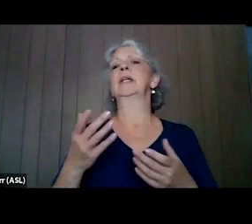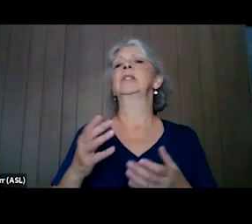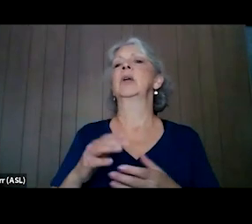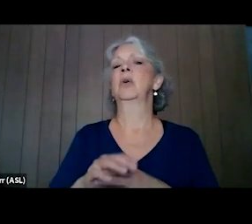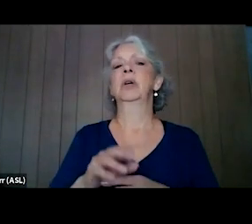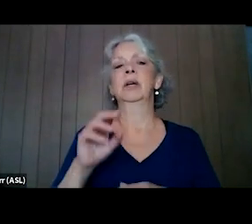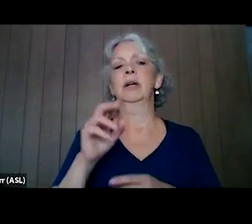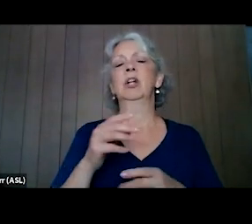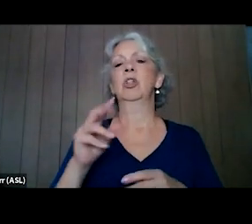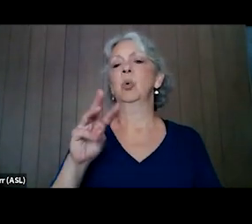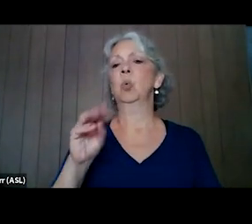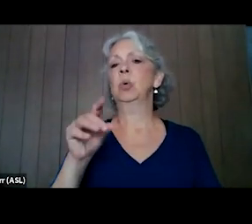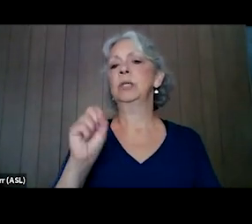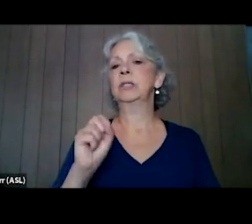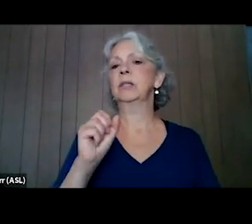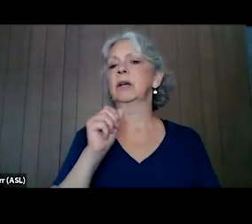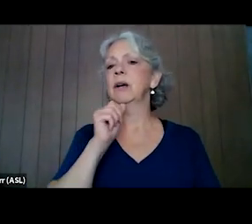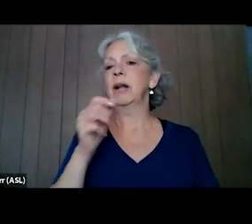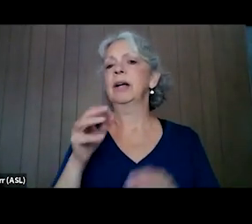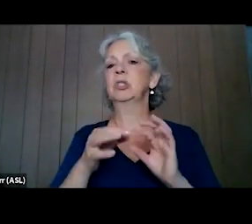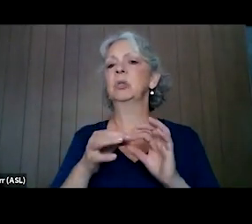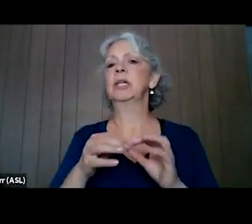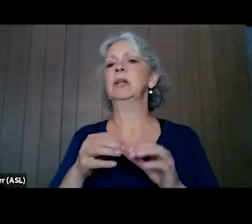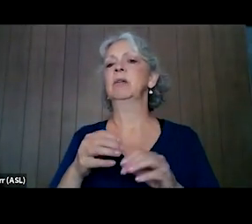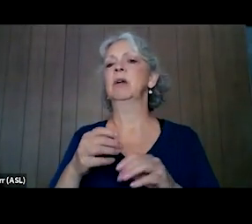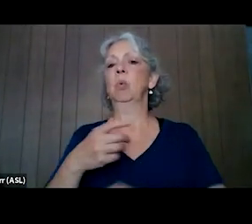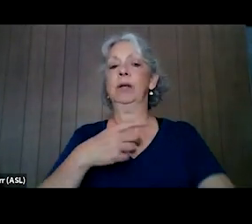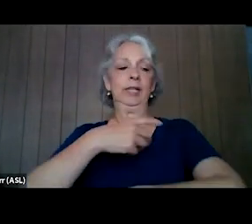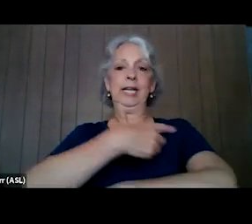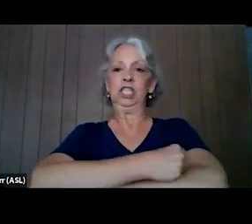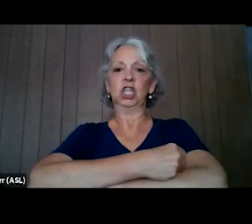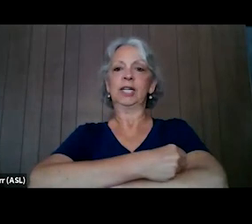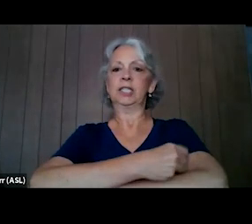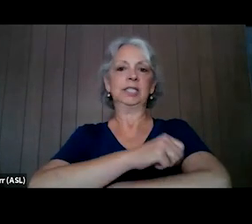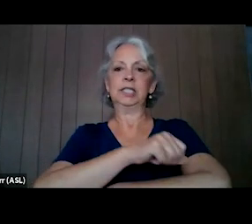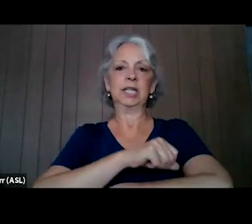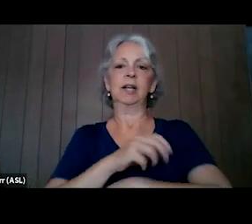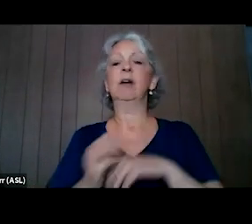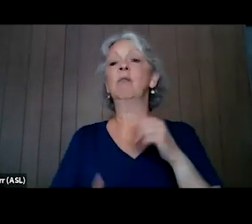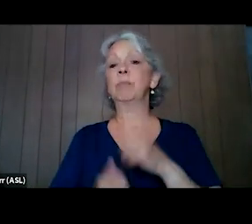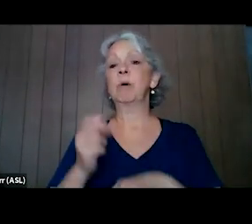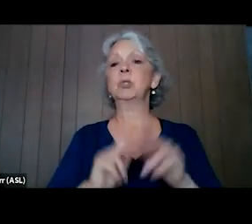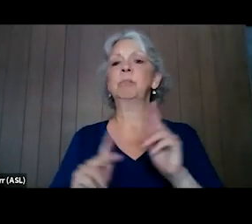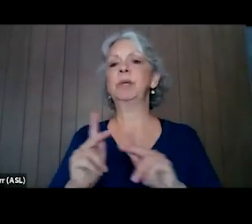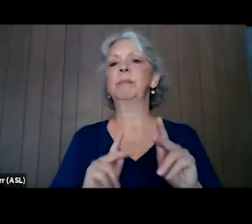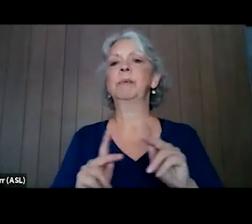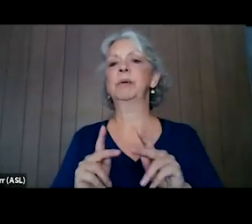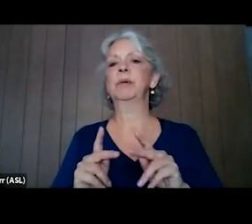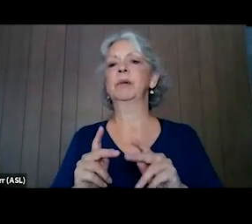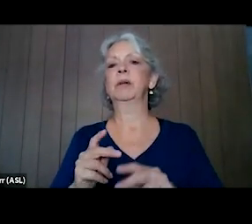but the wounds are not necessarily associated with injection sites. And honestly for most people, we're seeing like, you know, people are injecting their arms or legs,